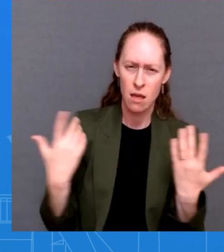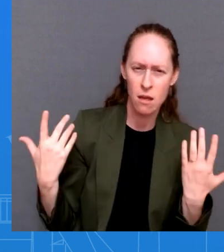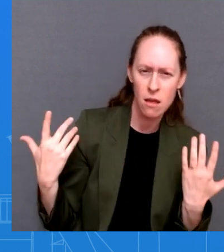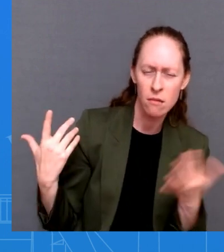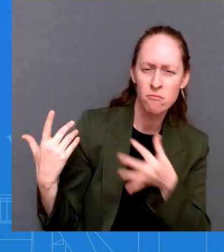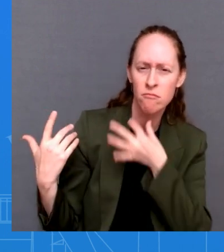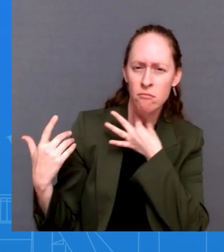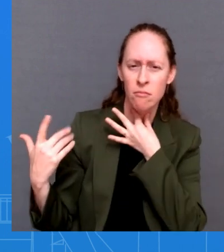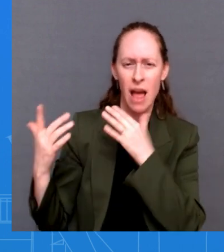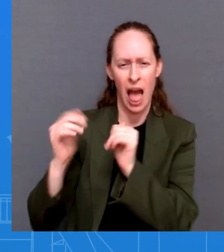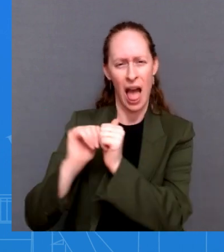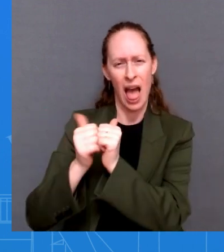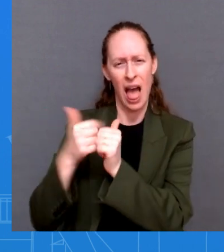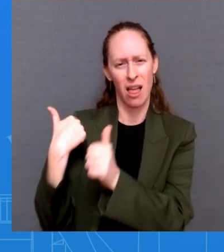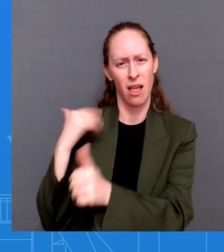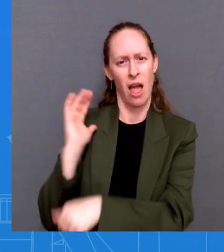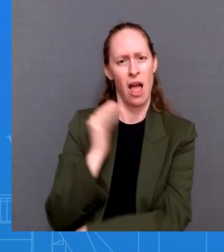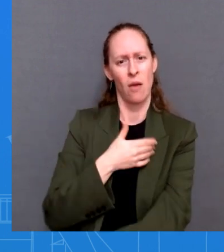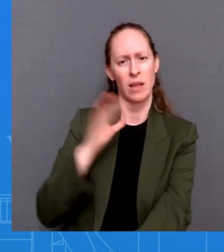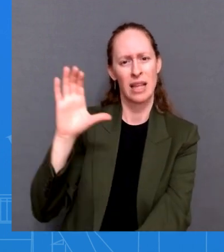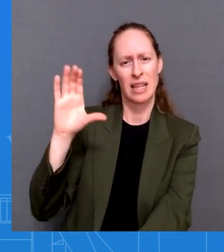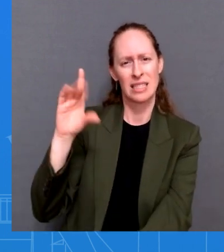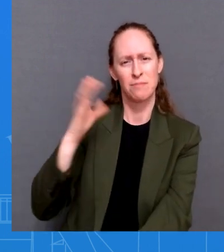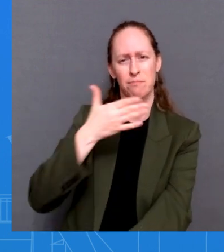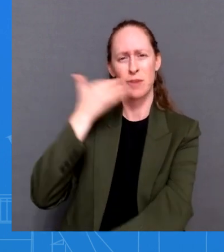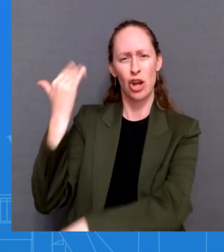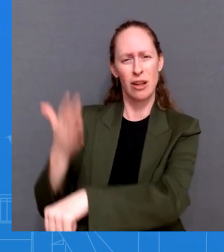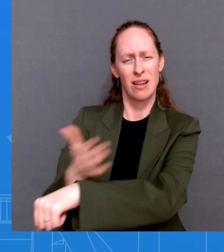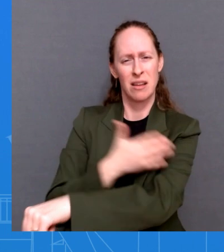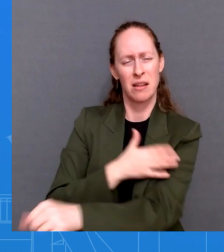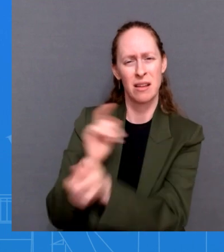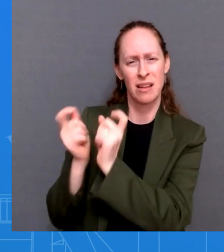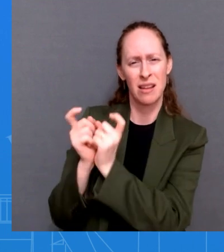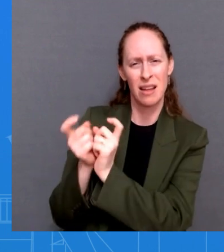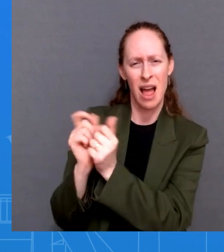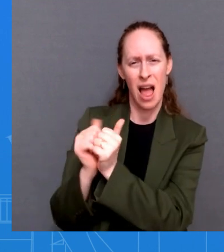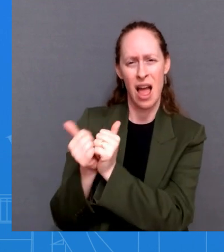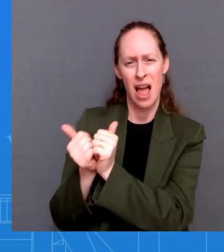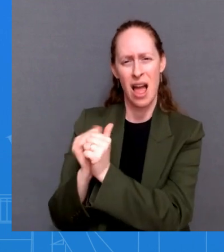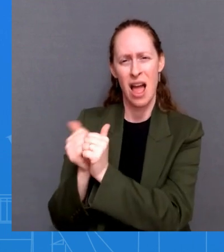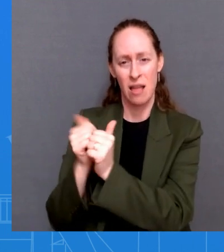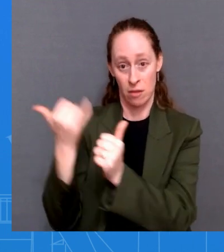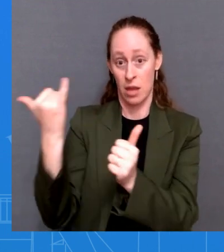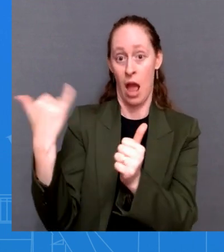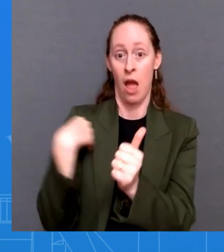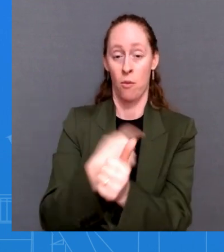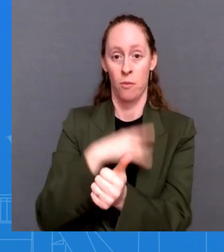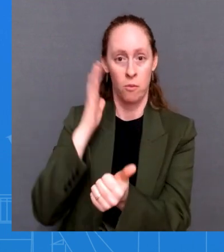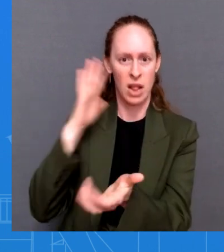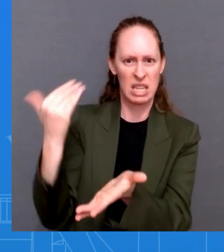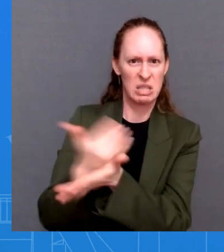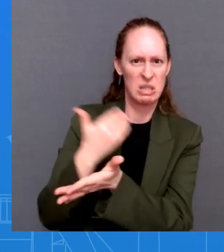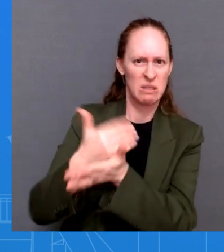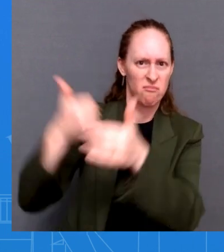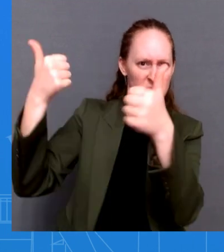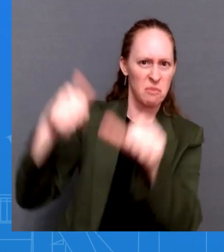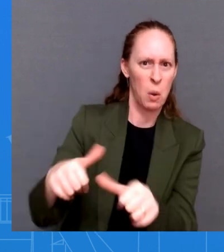Today, CDC is posting additional data that provide a picture of monkeypox vaccine administration in the United States.